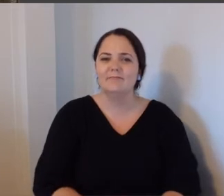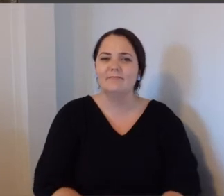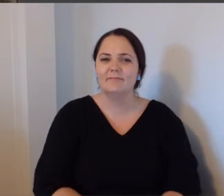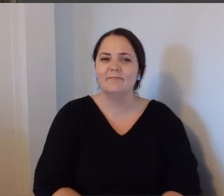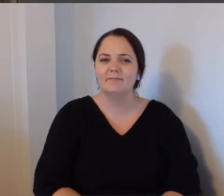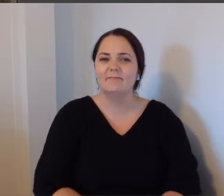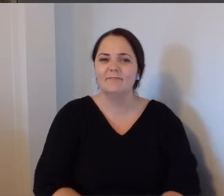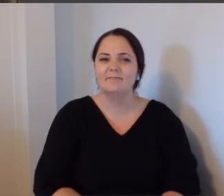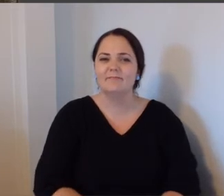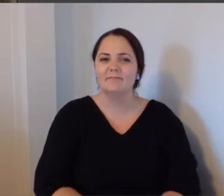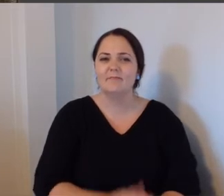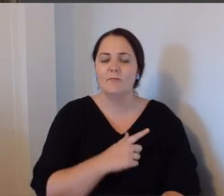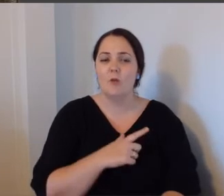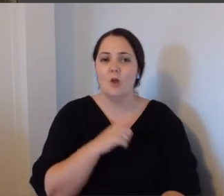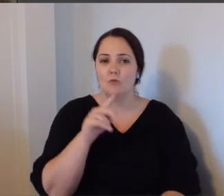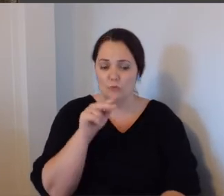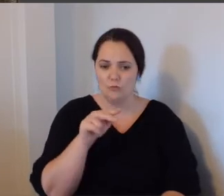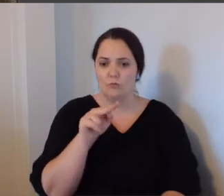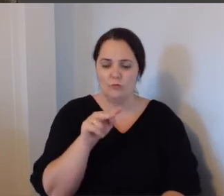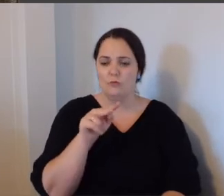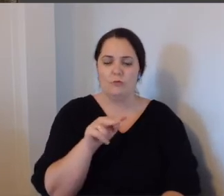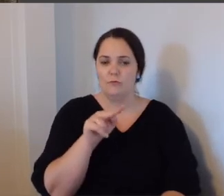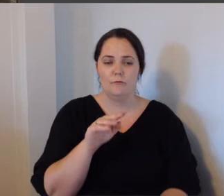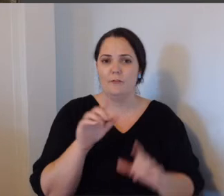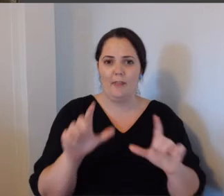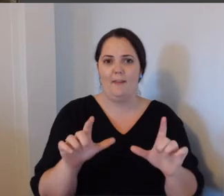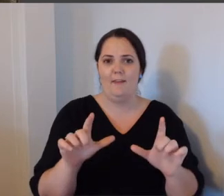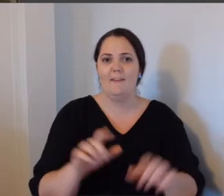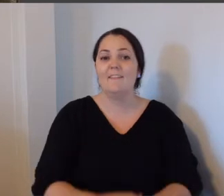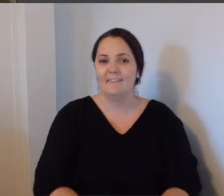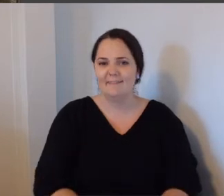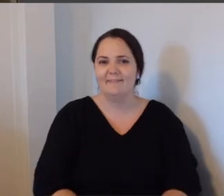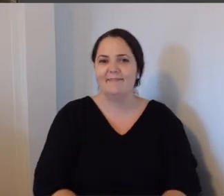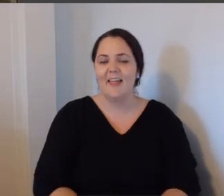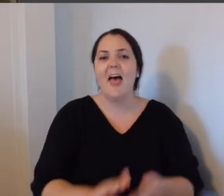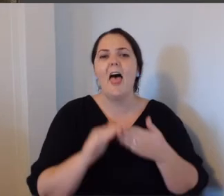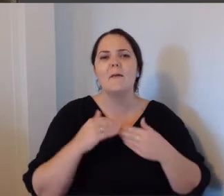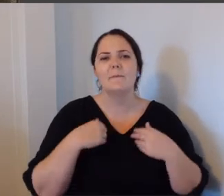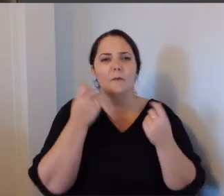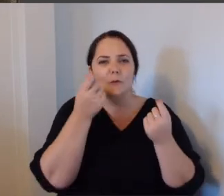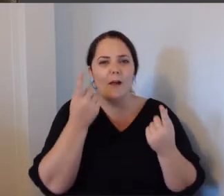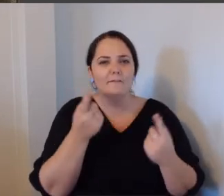the spectator's face. This helps us understand why Caravaggio's paintings are read in terms of being